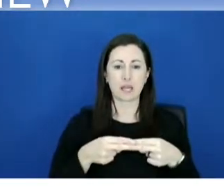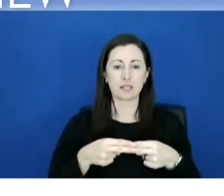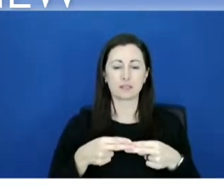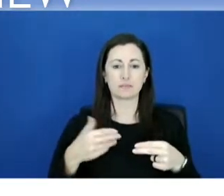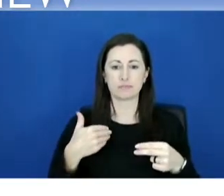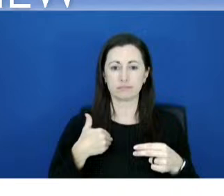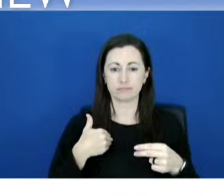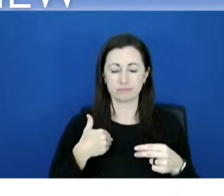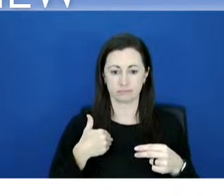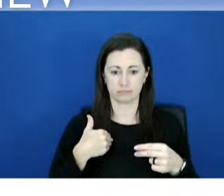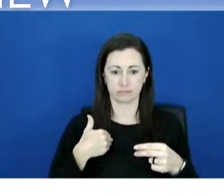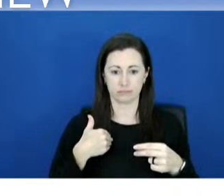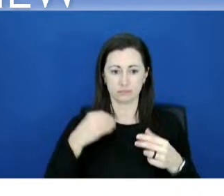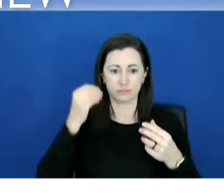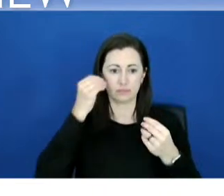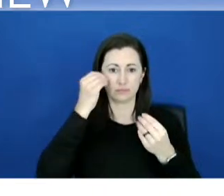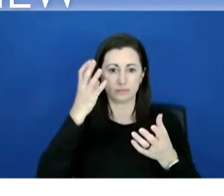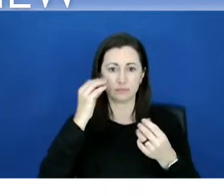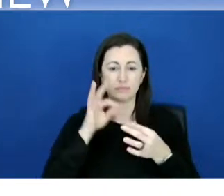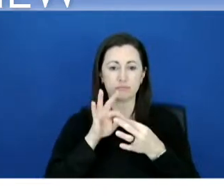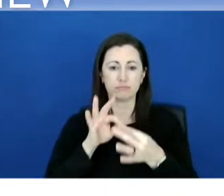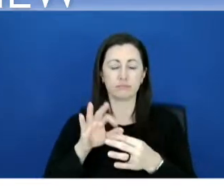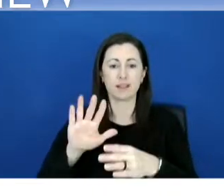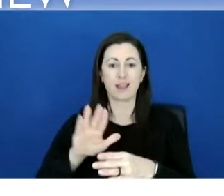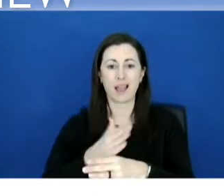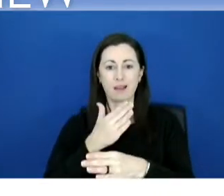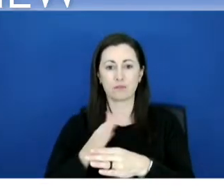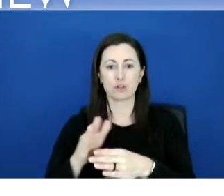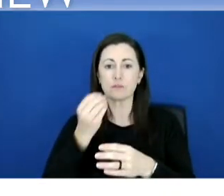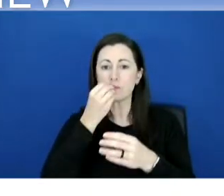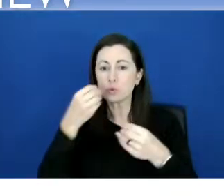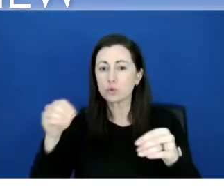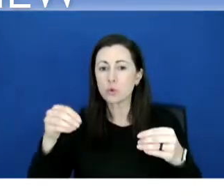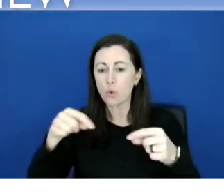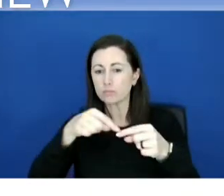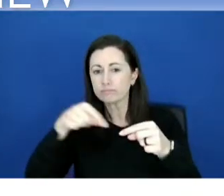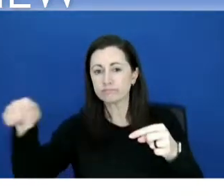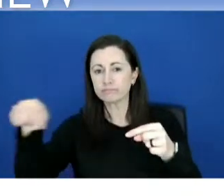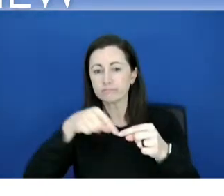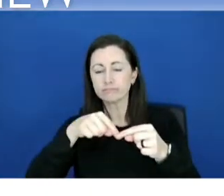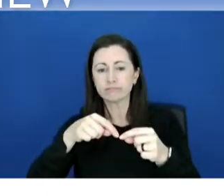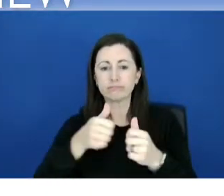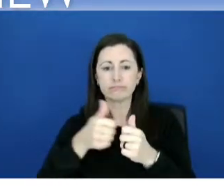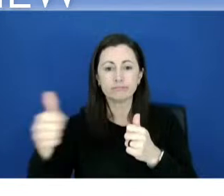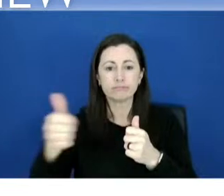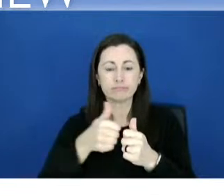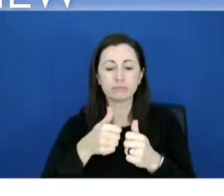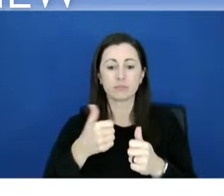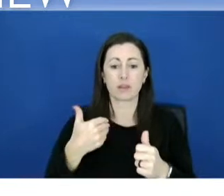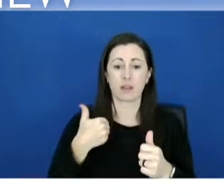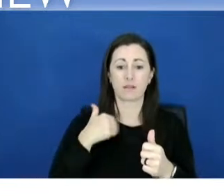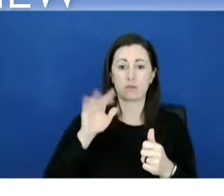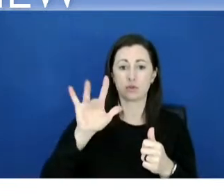SEE IN THE NEXT SLIDES THE DISTANCE WHERE THE ACTUAL